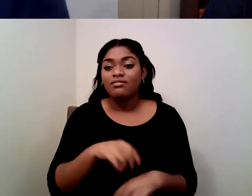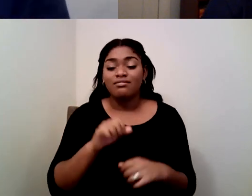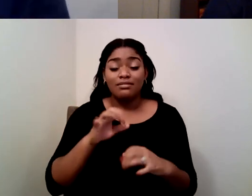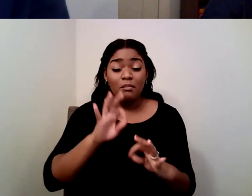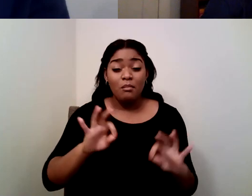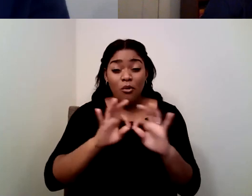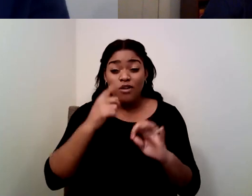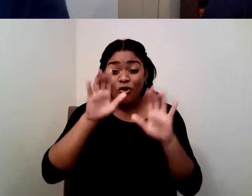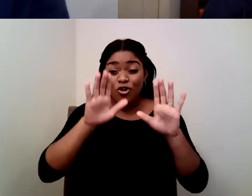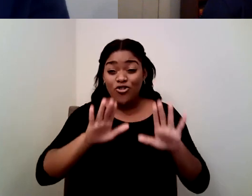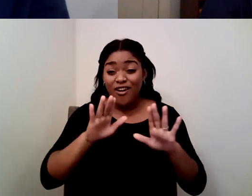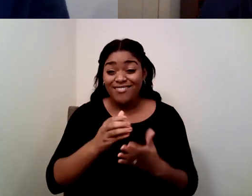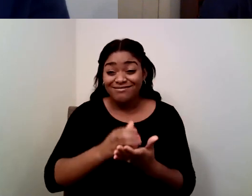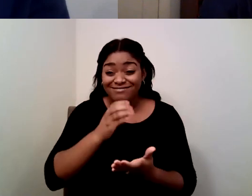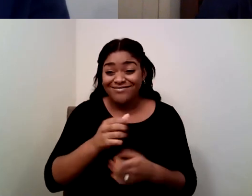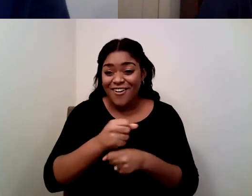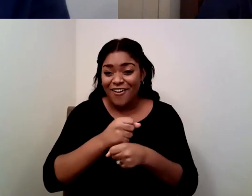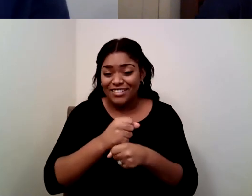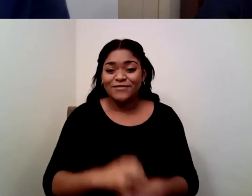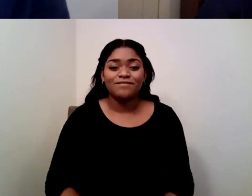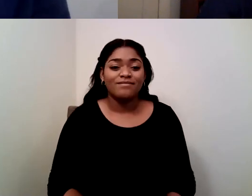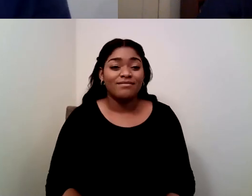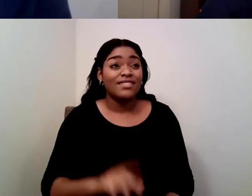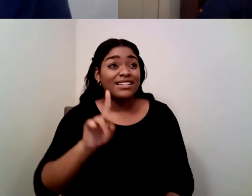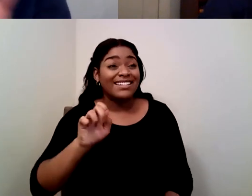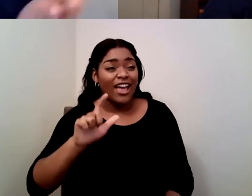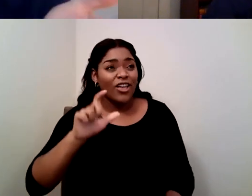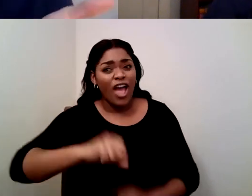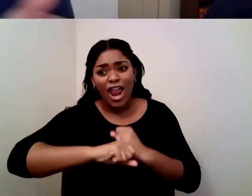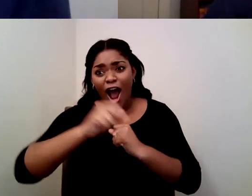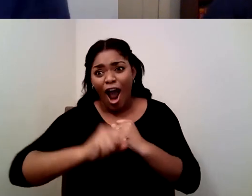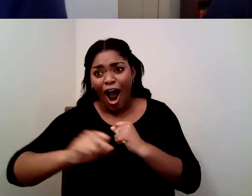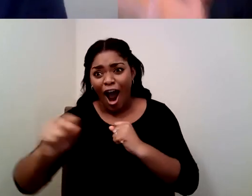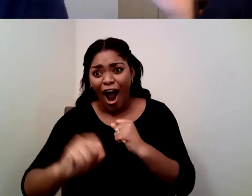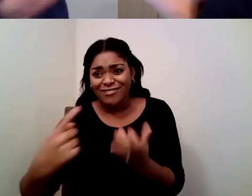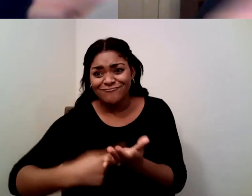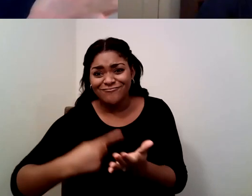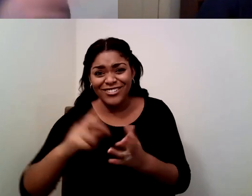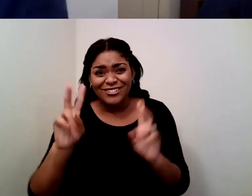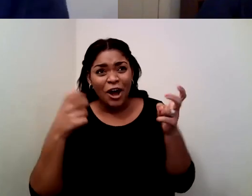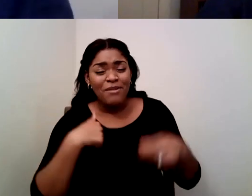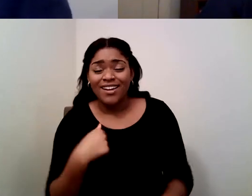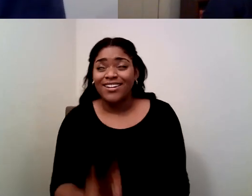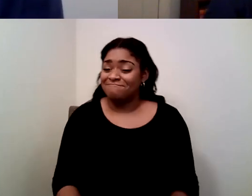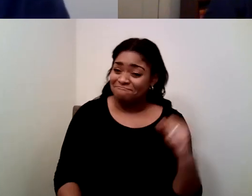This is fantastic. I feel like we could go all night.